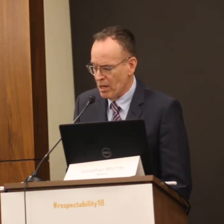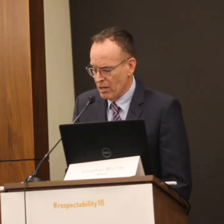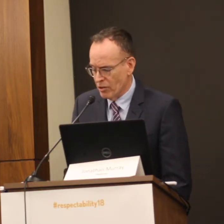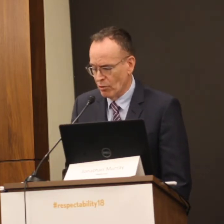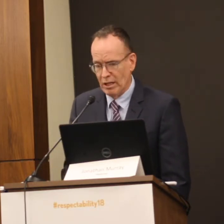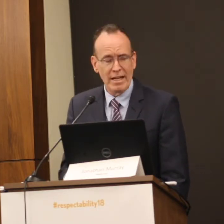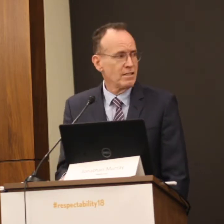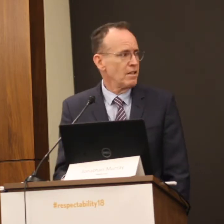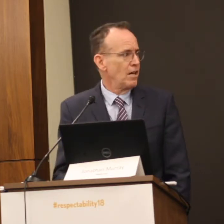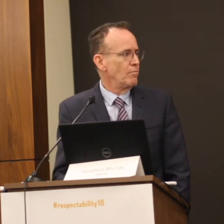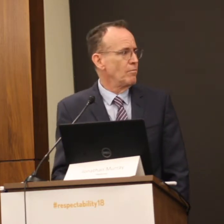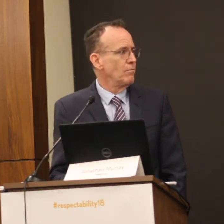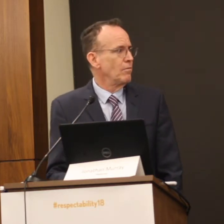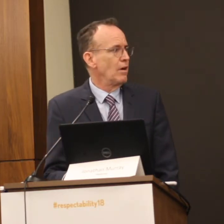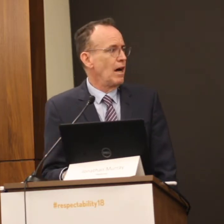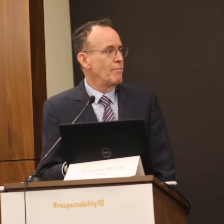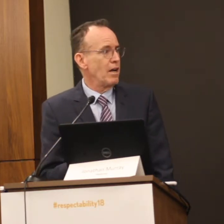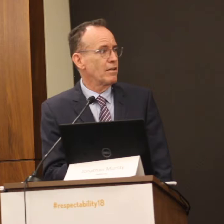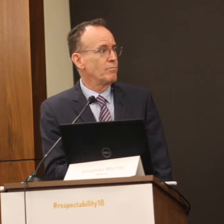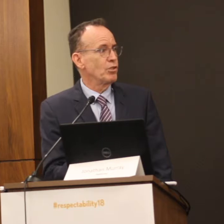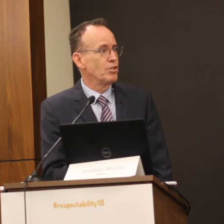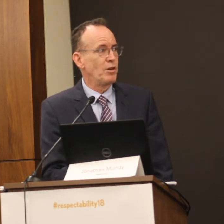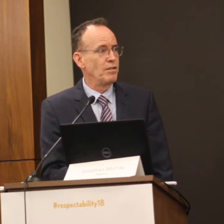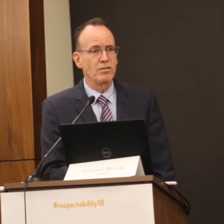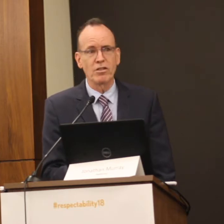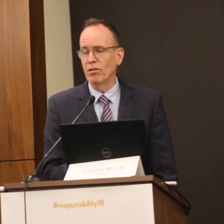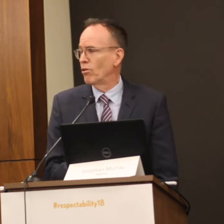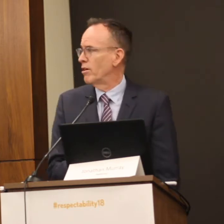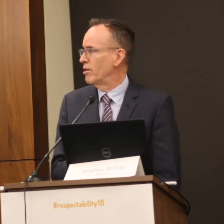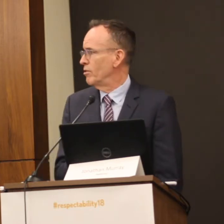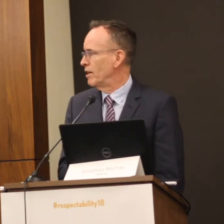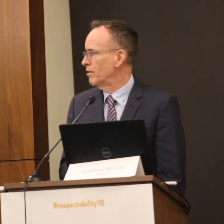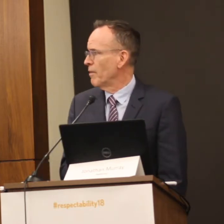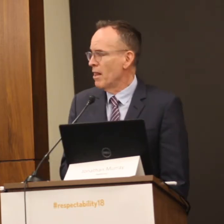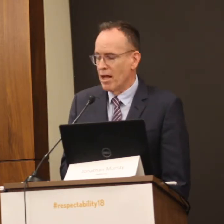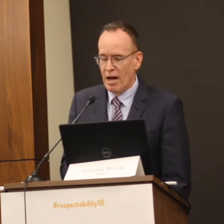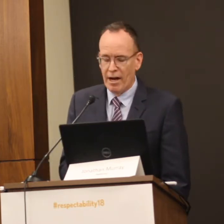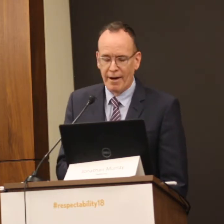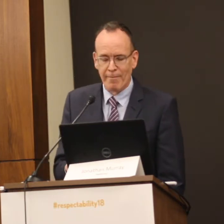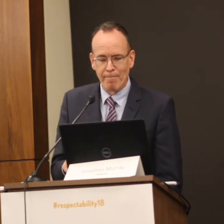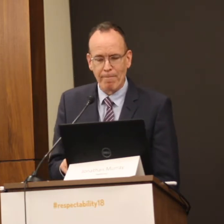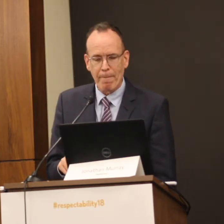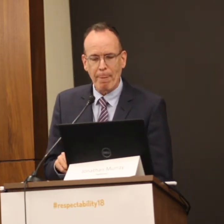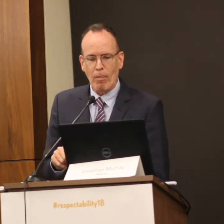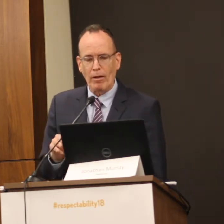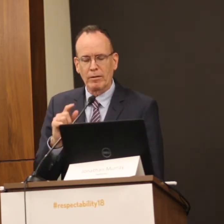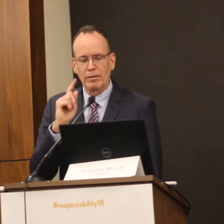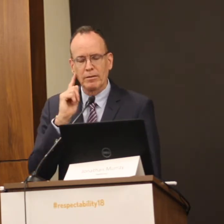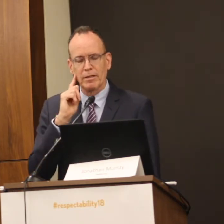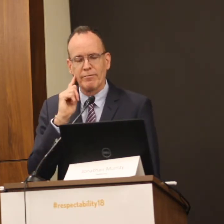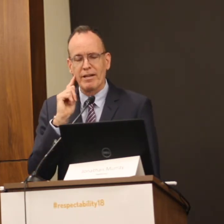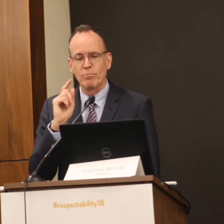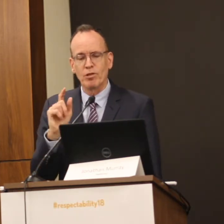so let's I'm not going to push the